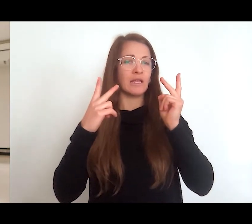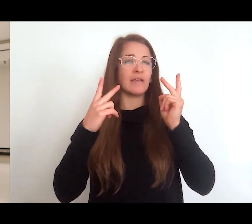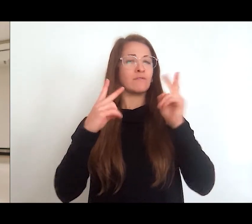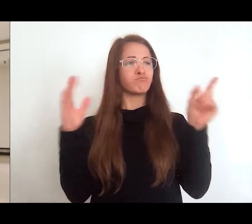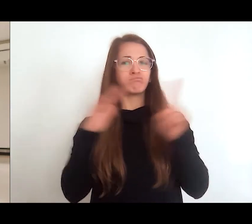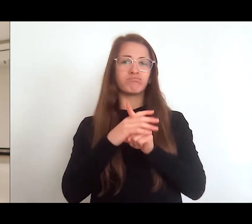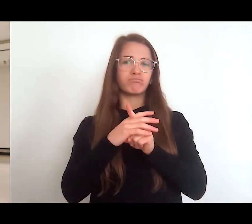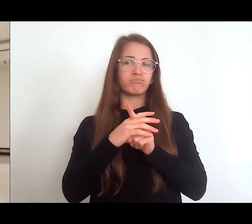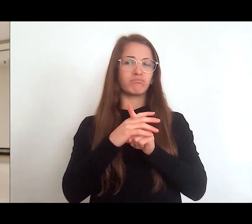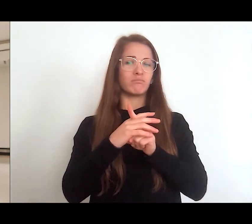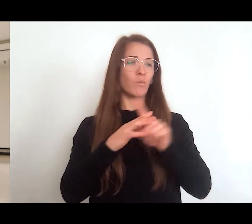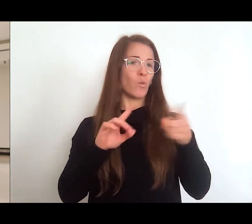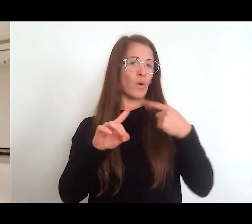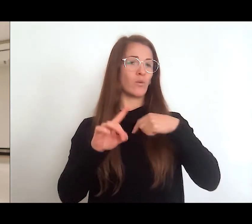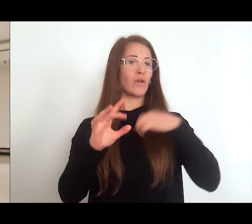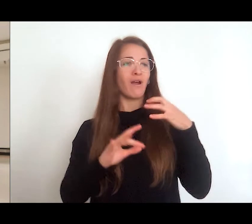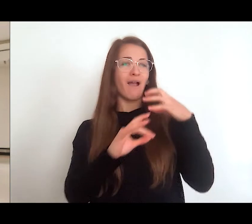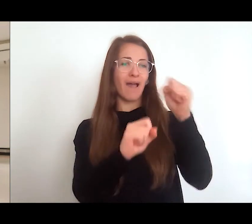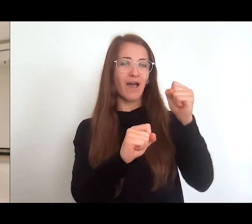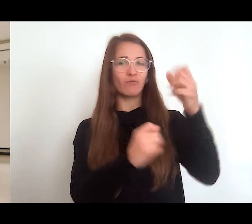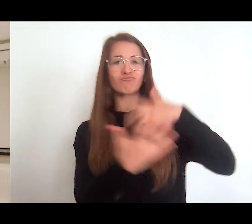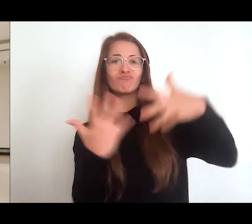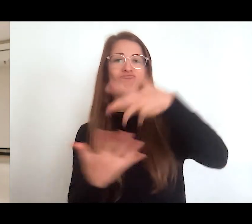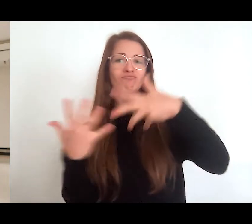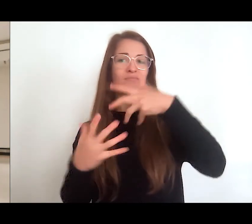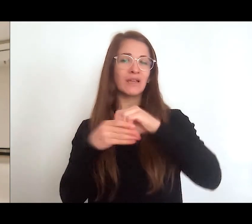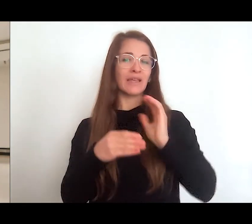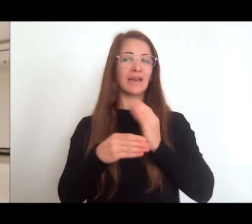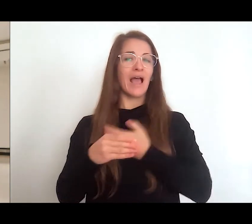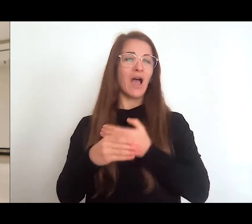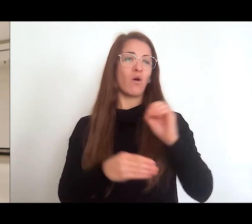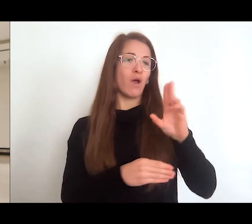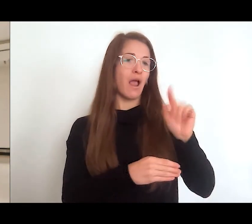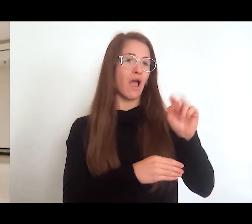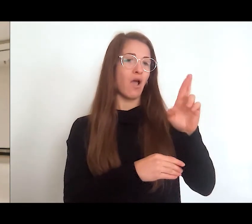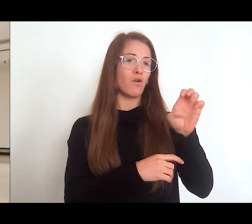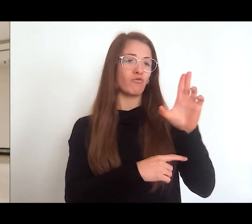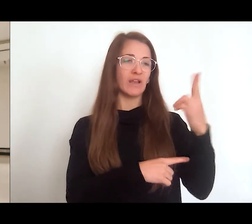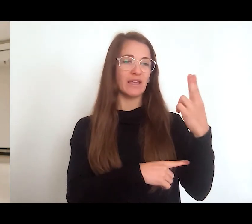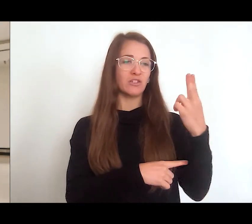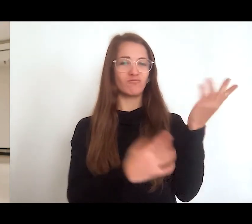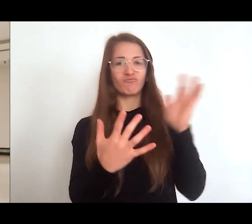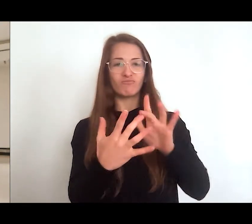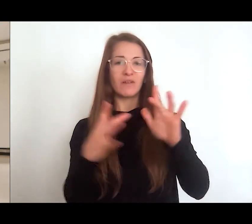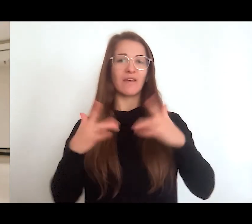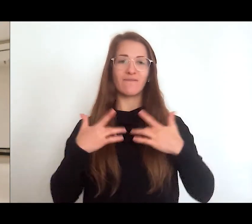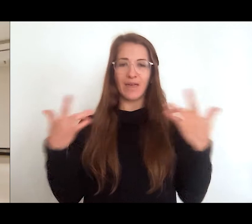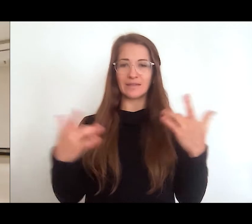WE ARE GOING TO VISUALLY SHOW UP AS WHEN WE ARE OUT AND ABOUT AT OUR EVENTS.